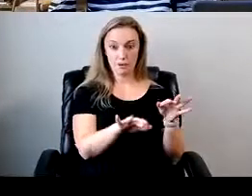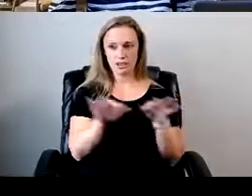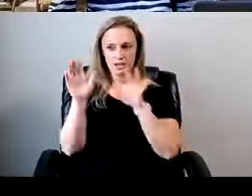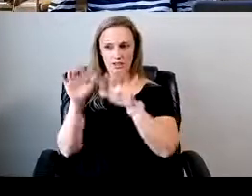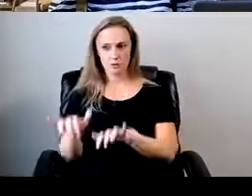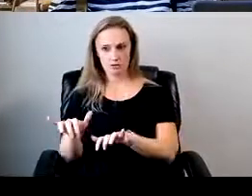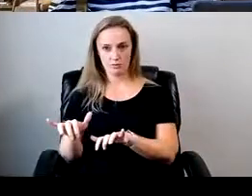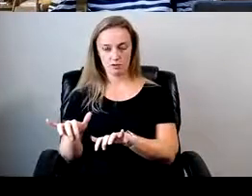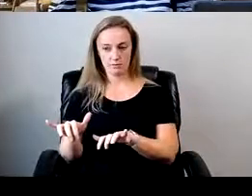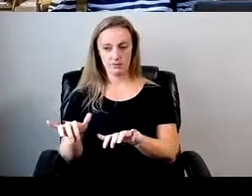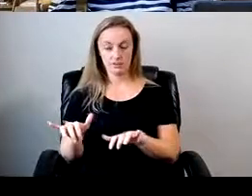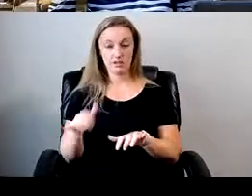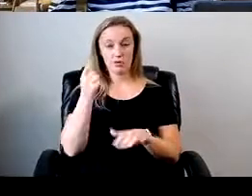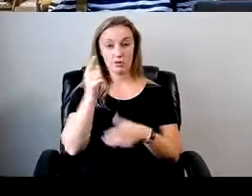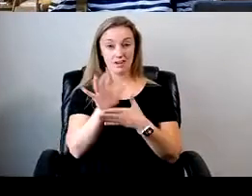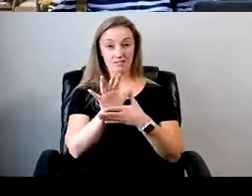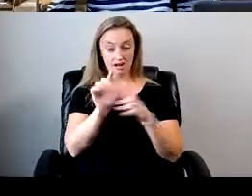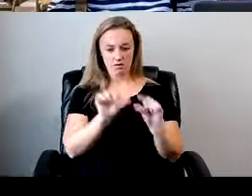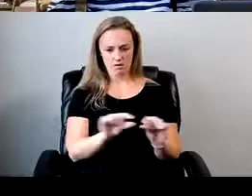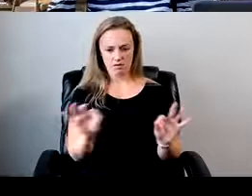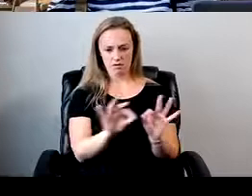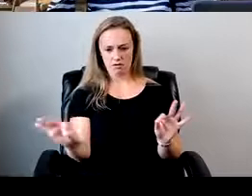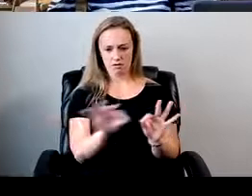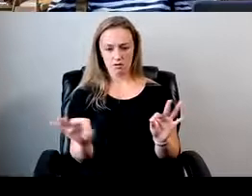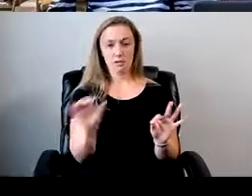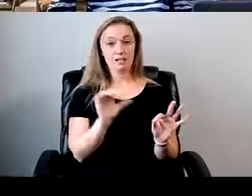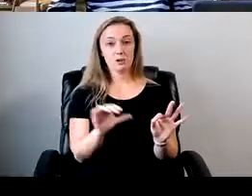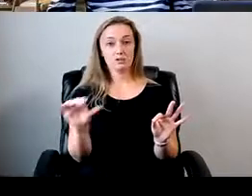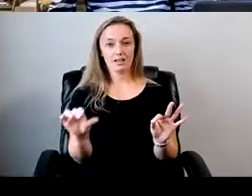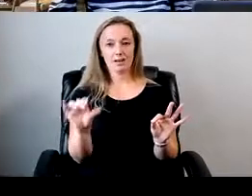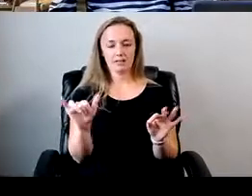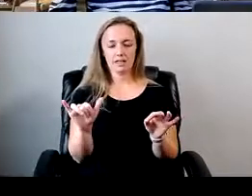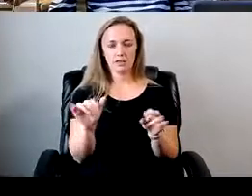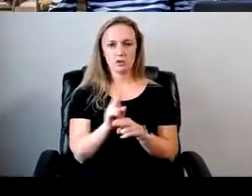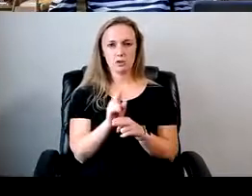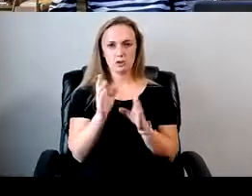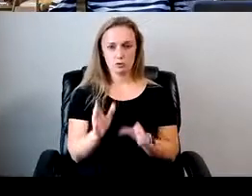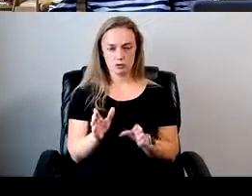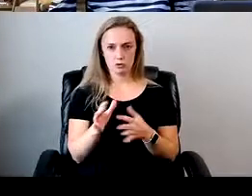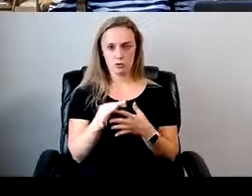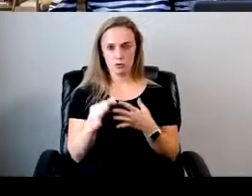as the video is played, closed captions are a user's choice to turn on or off,